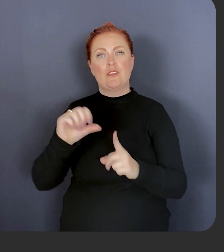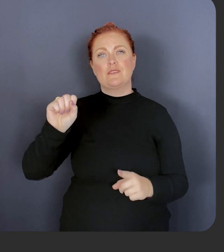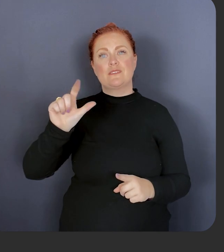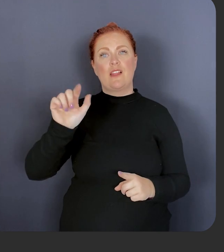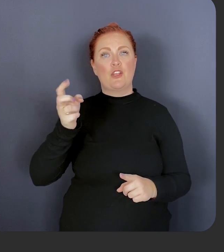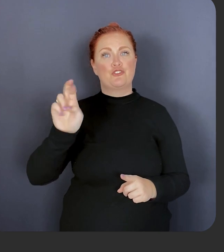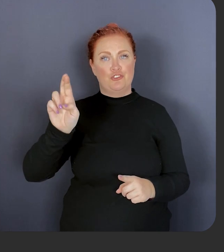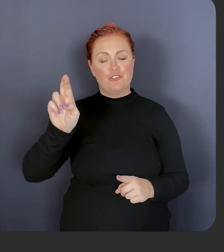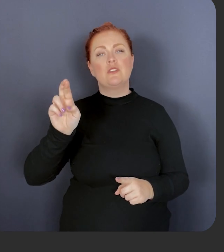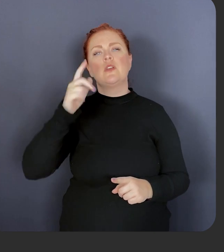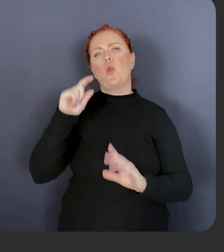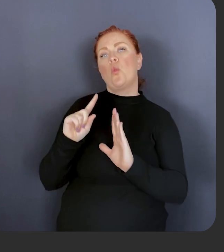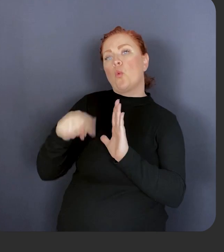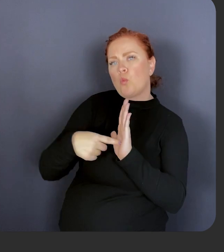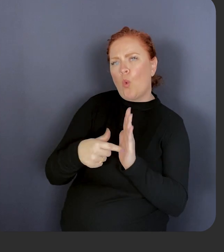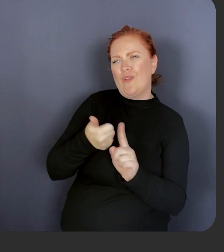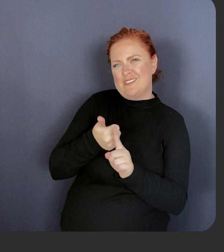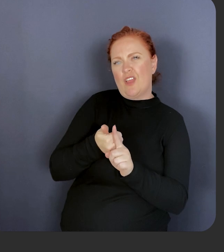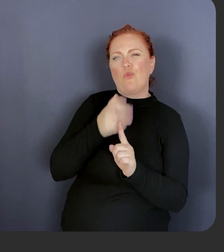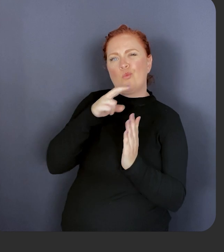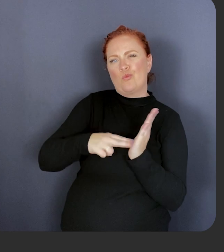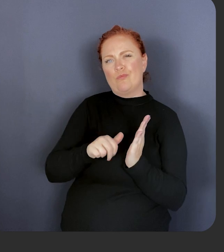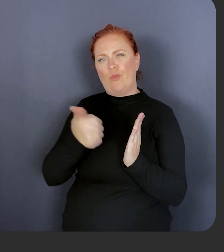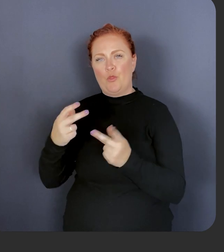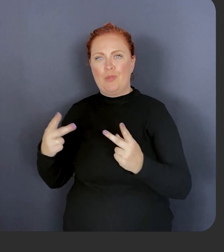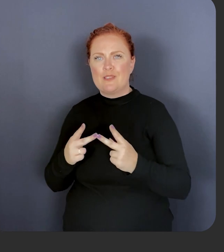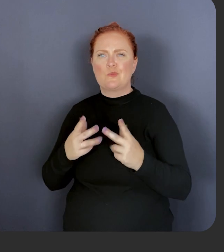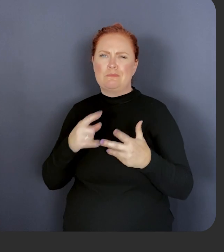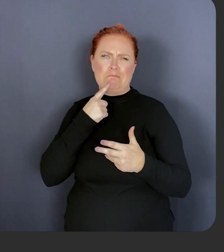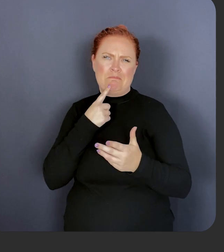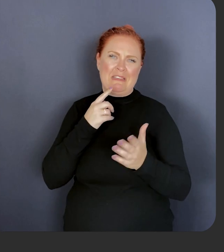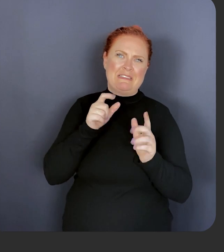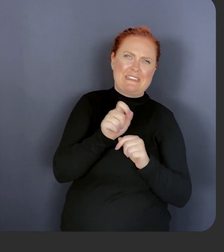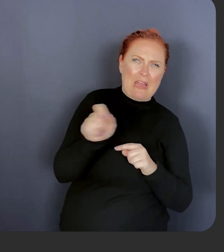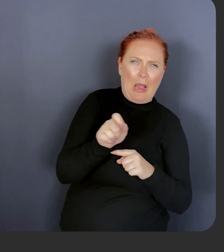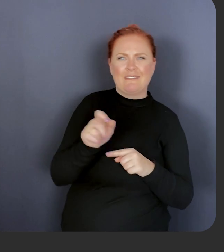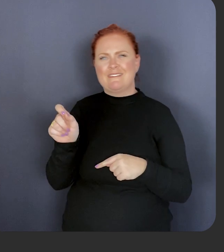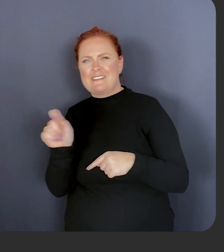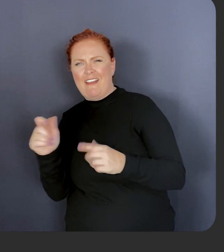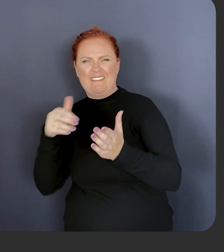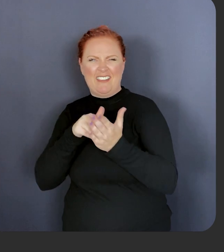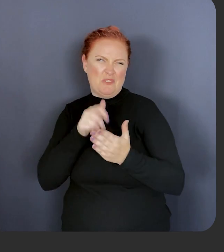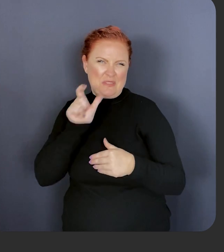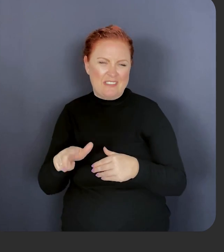since the rule would be read in a different place. So this is the context, not the interaction.